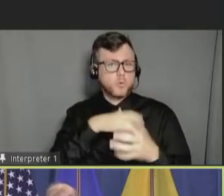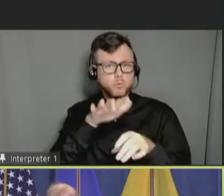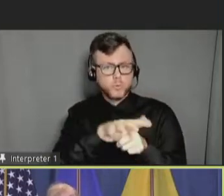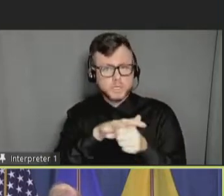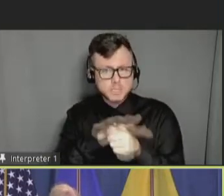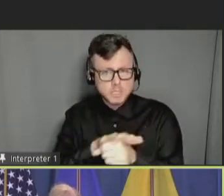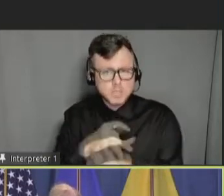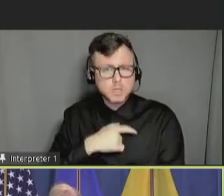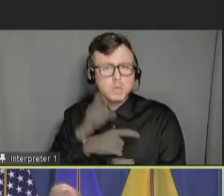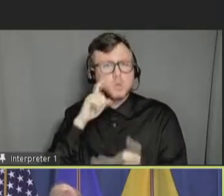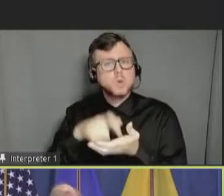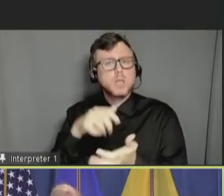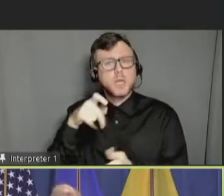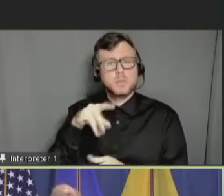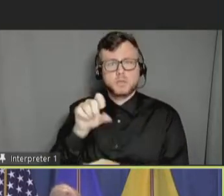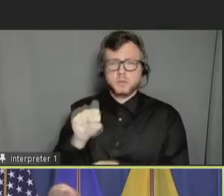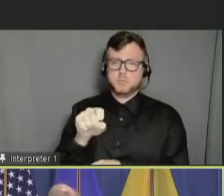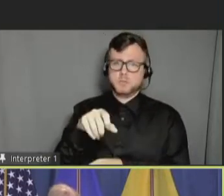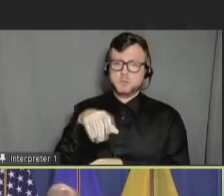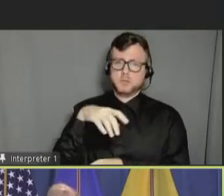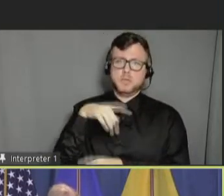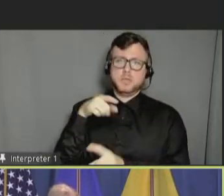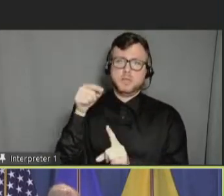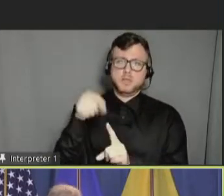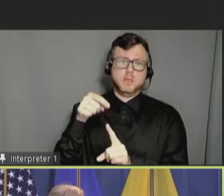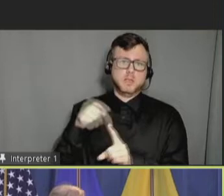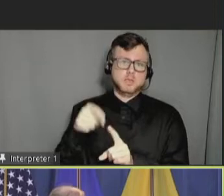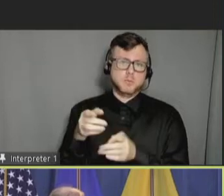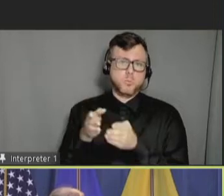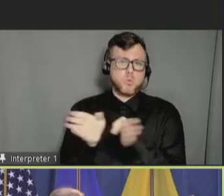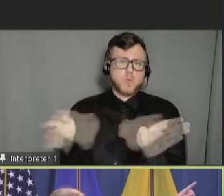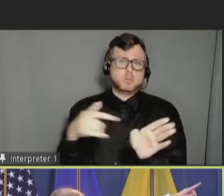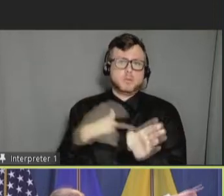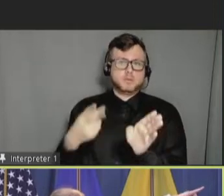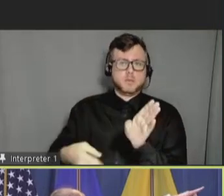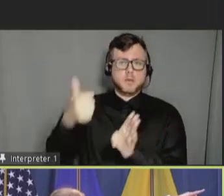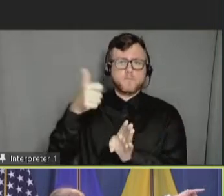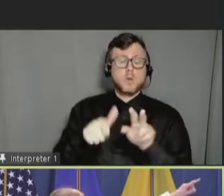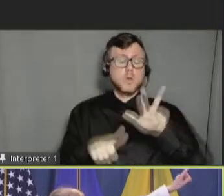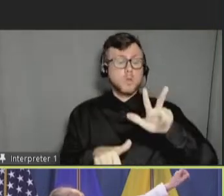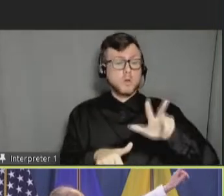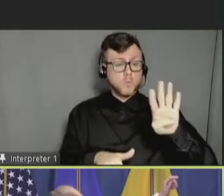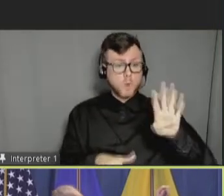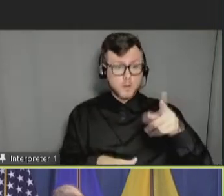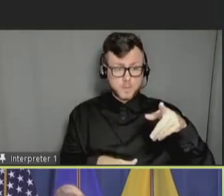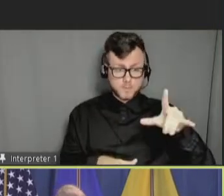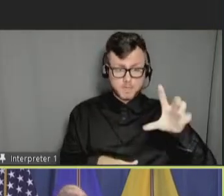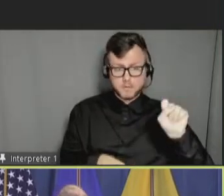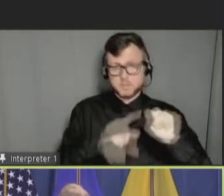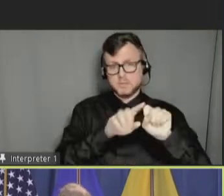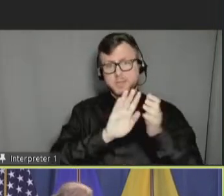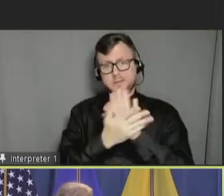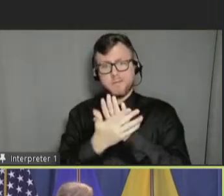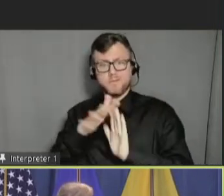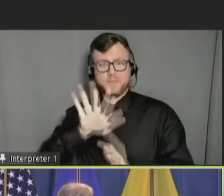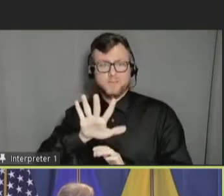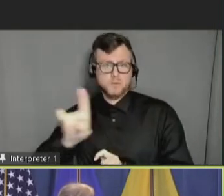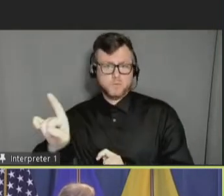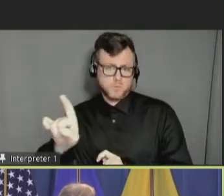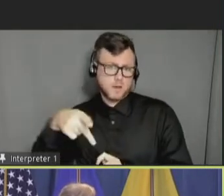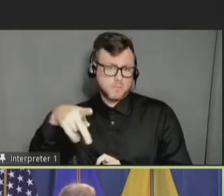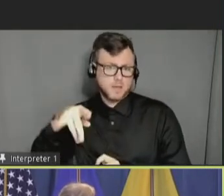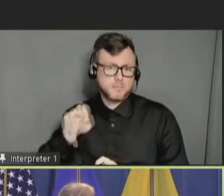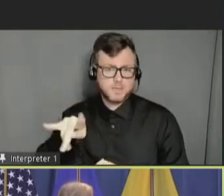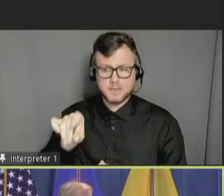the breadth is by far higher if you include gD. It goes up from 34 peptides to 51 peptides.